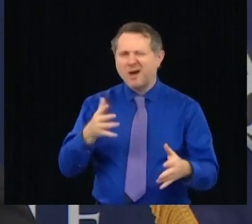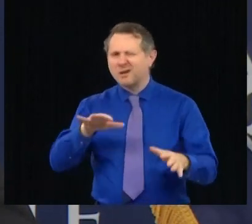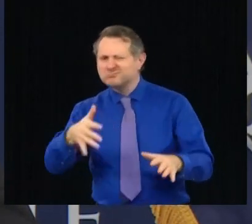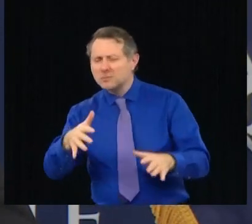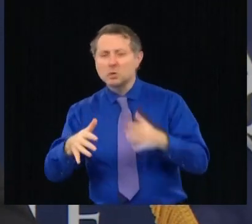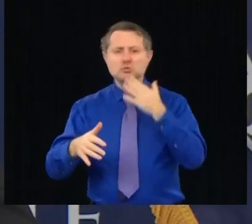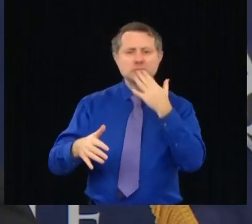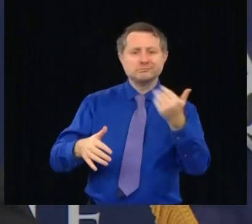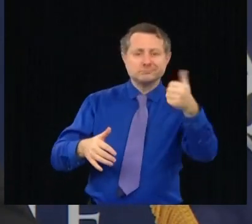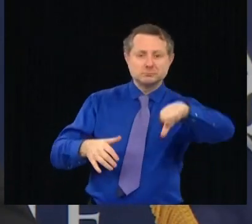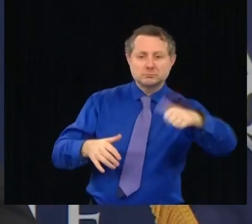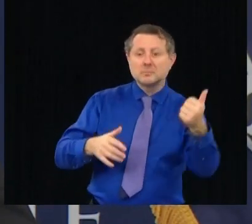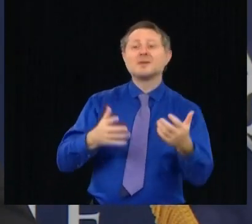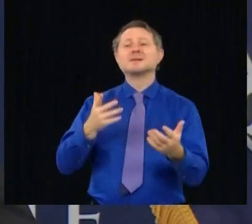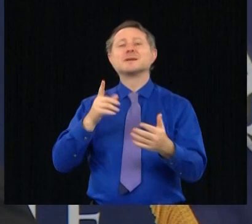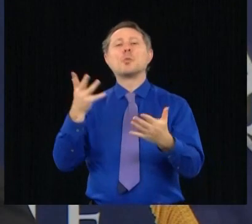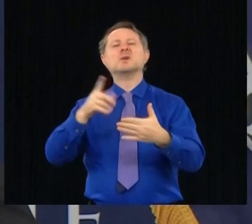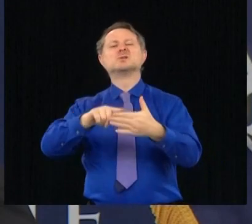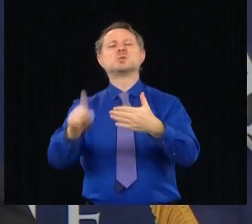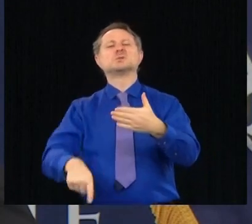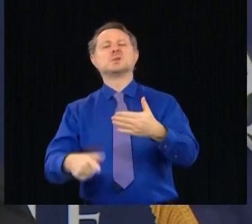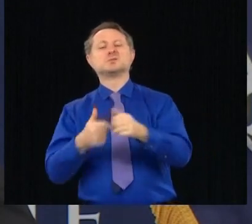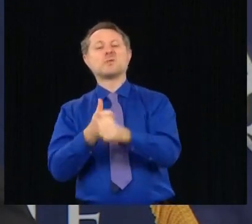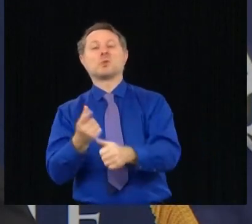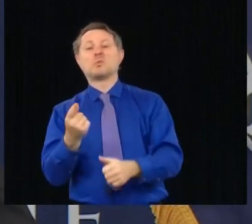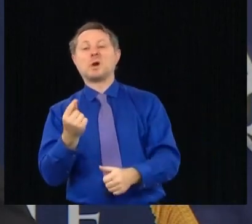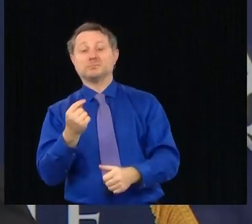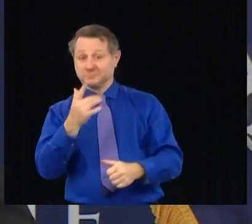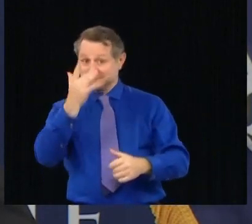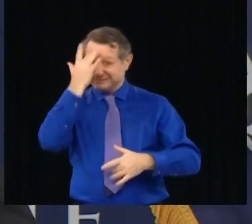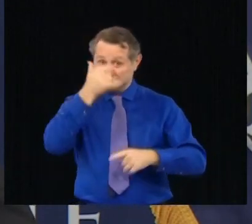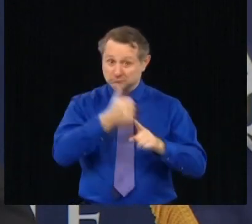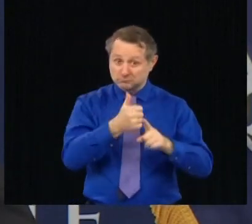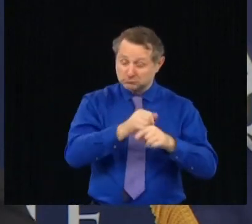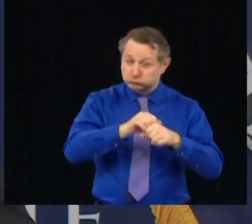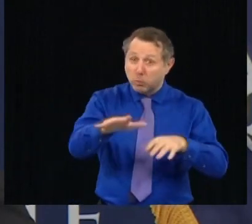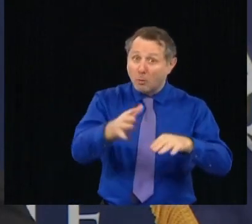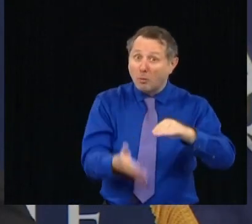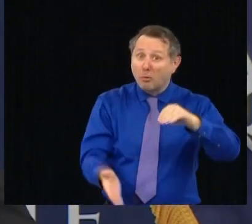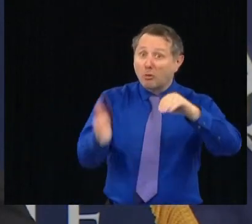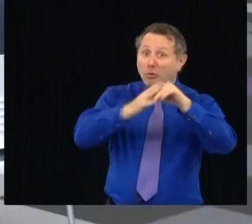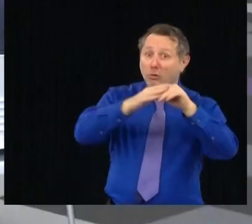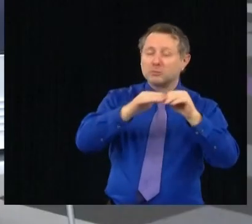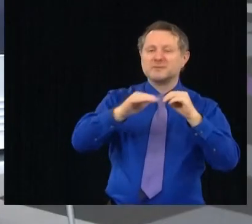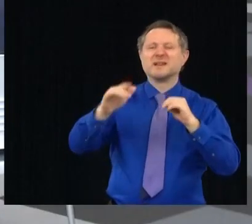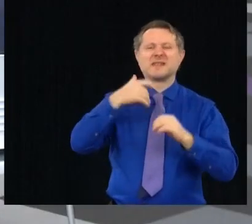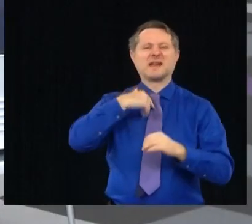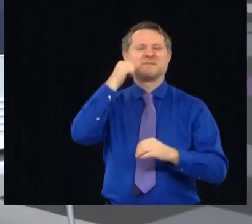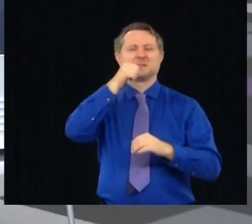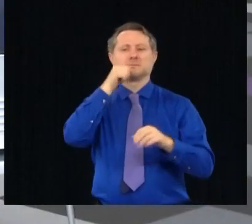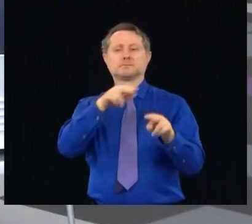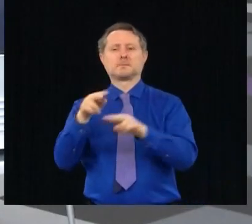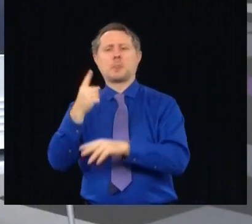INCREASE OF ACTIVITY HOW DID